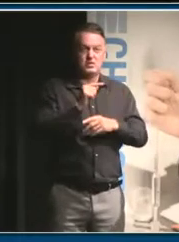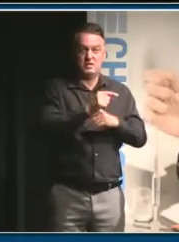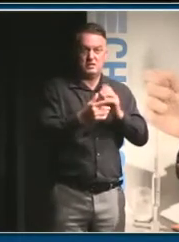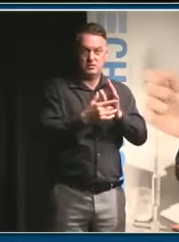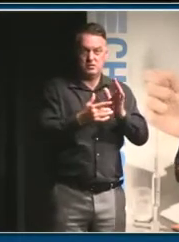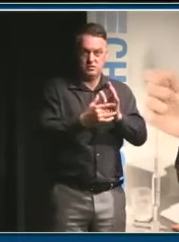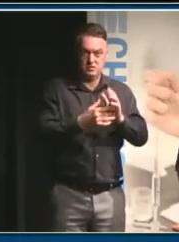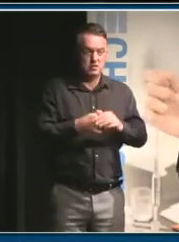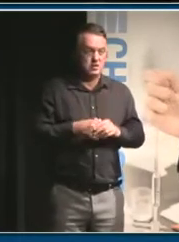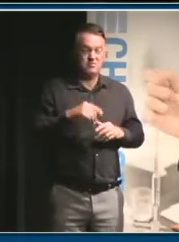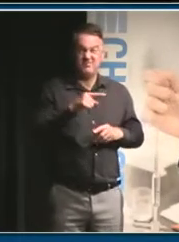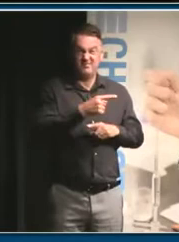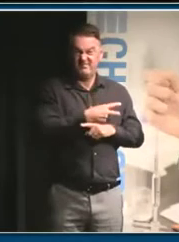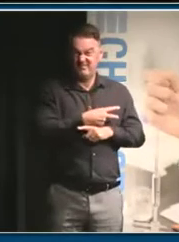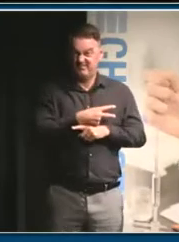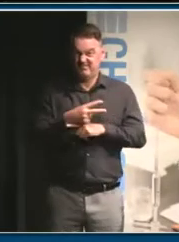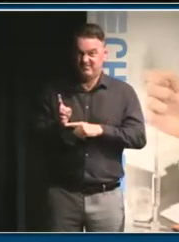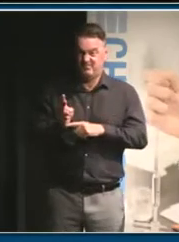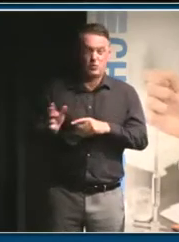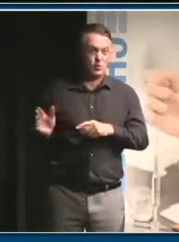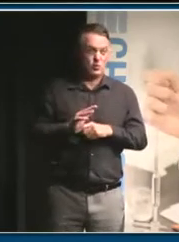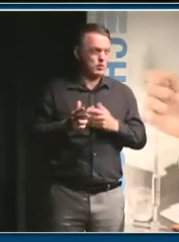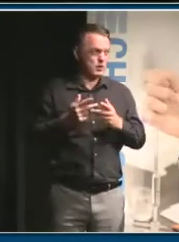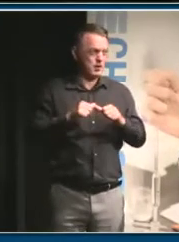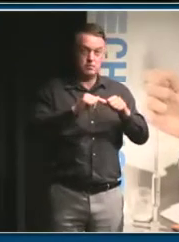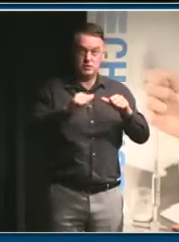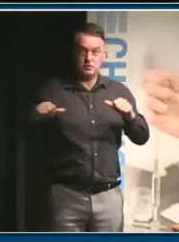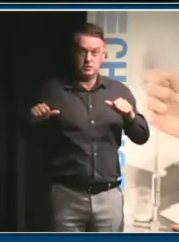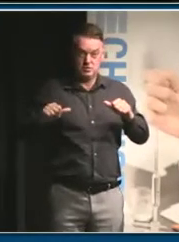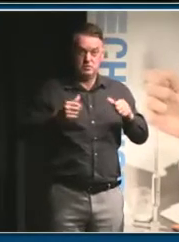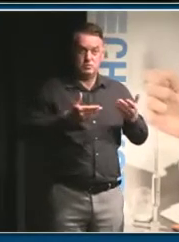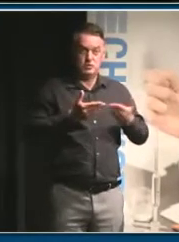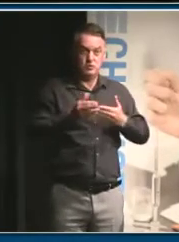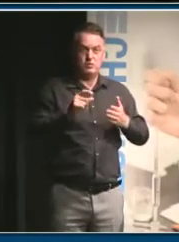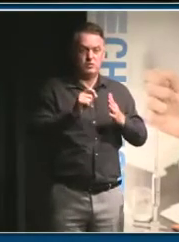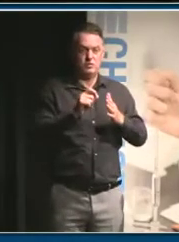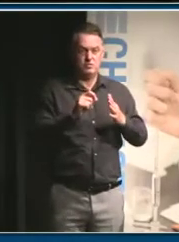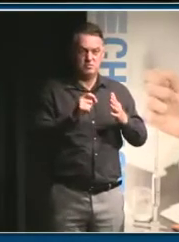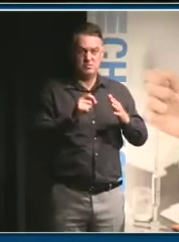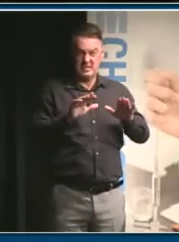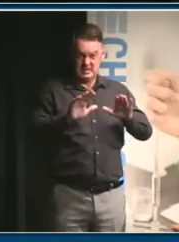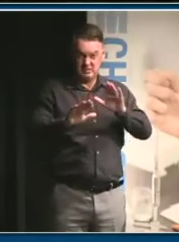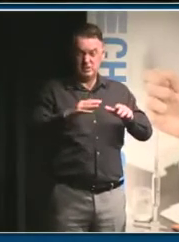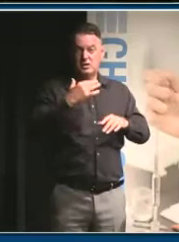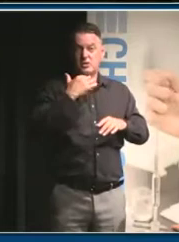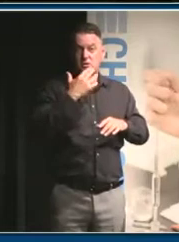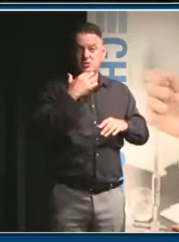It outperforms in materials performance, on parity with cost without a drop of formaldehyde, without